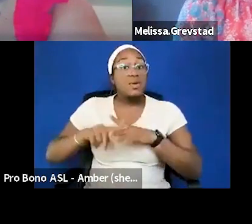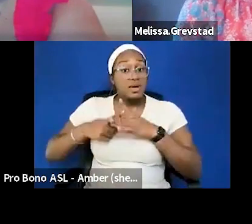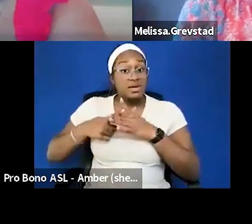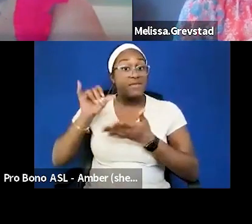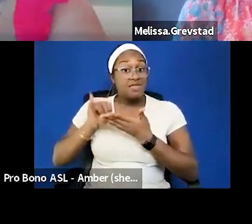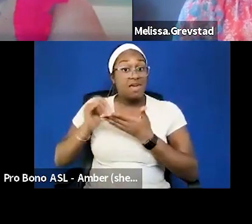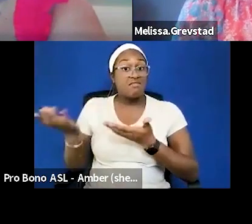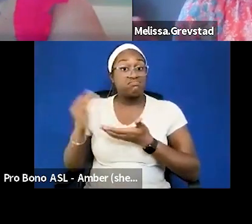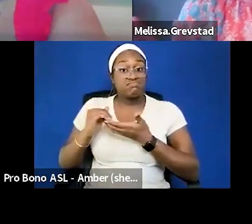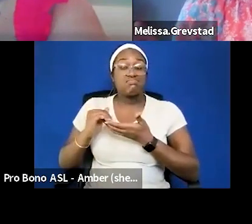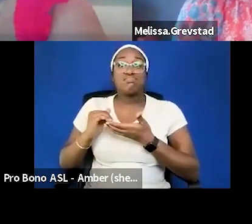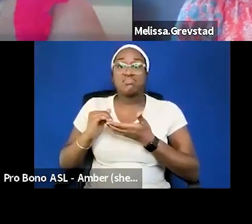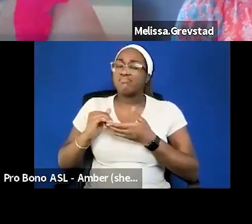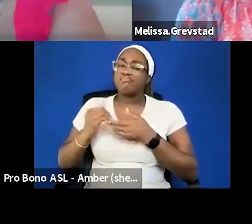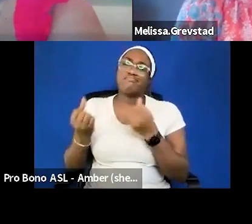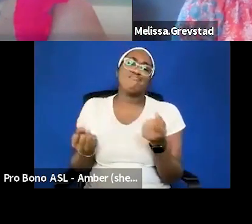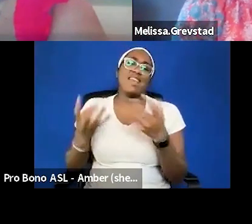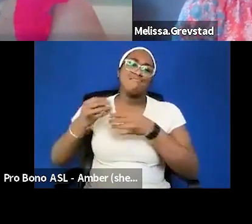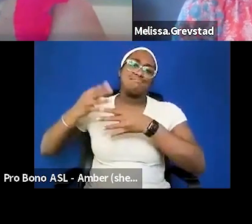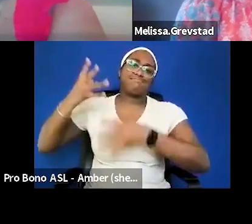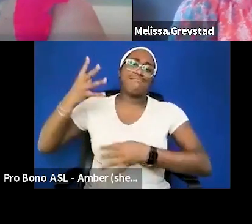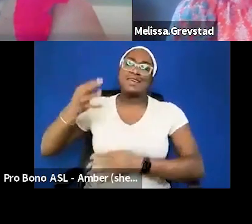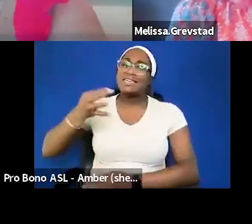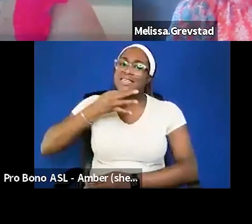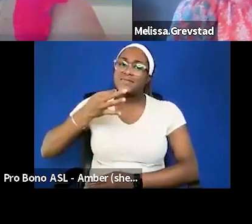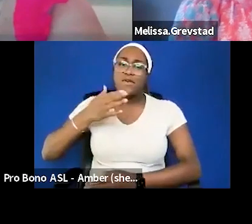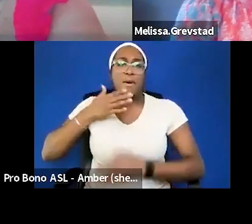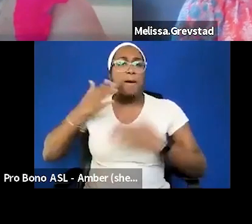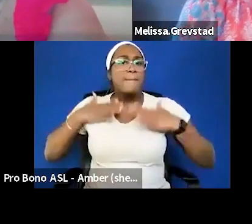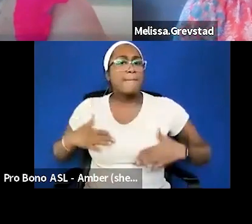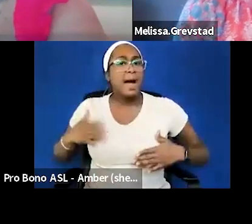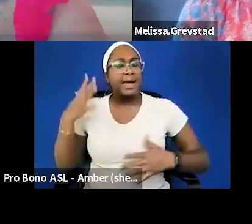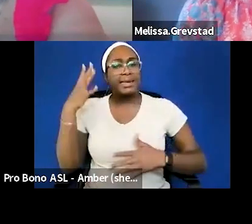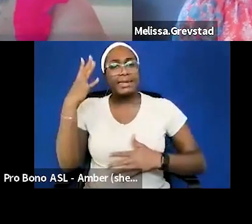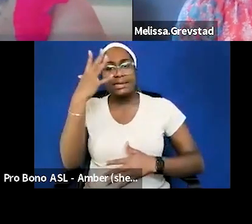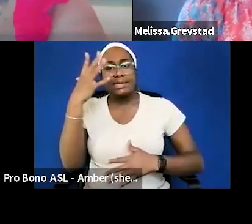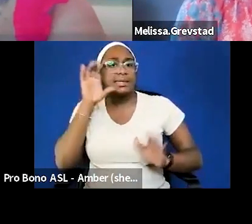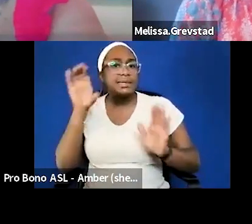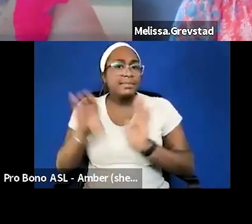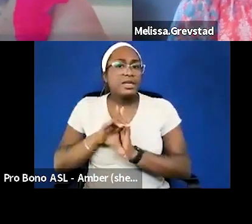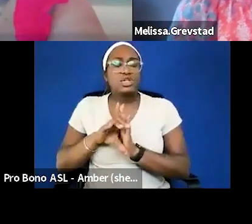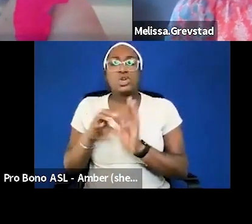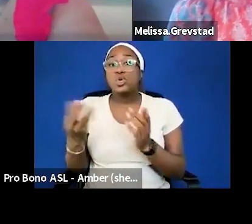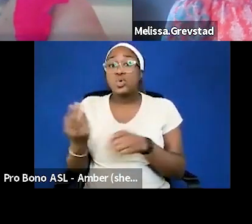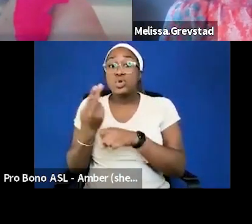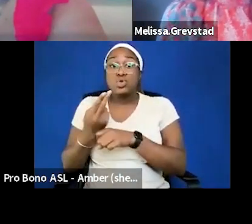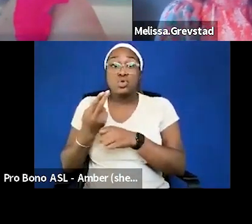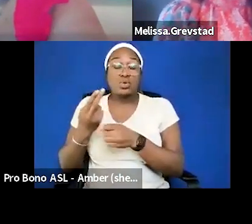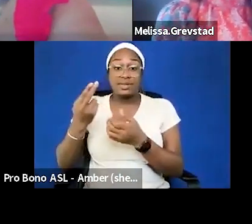with a whole host of renowned experts in body image and leading universities to develop evidence based tools that are academically validated,